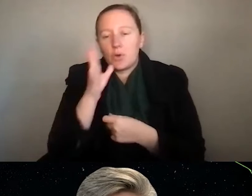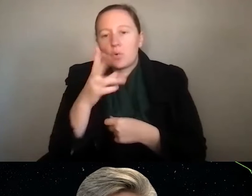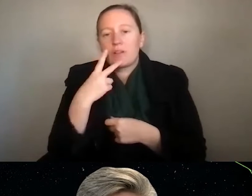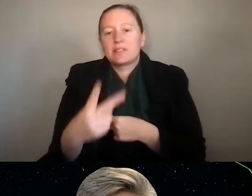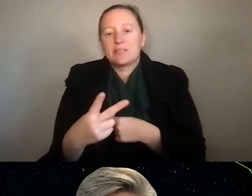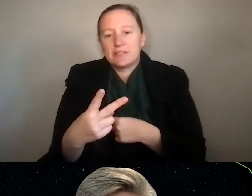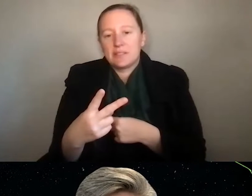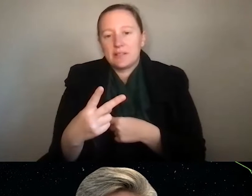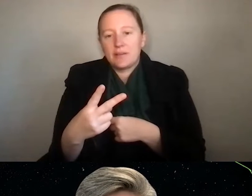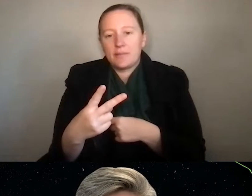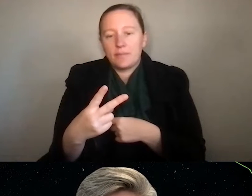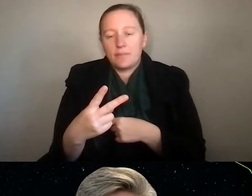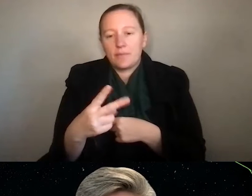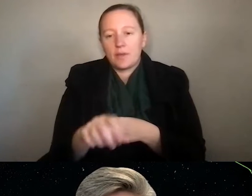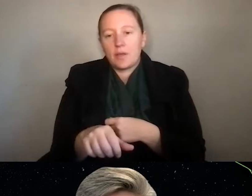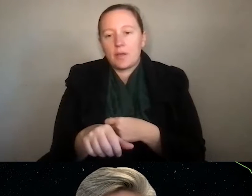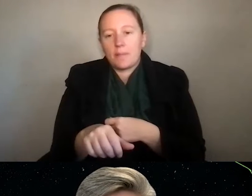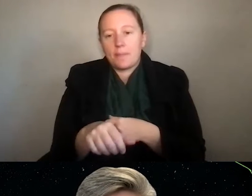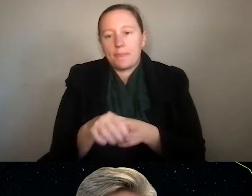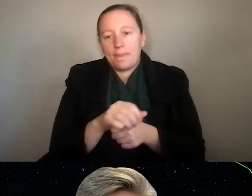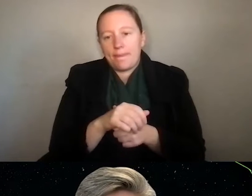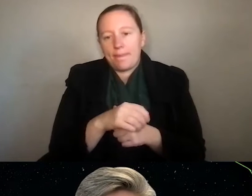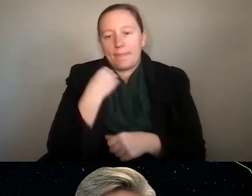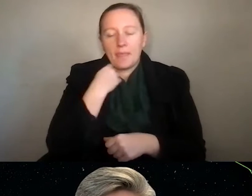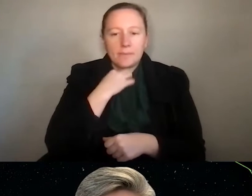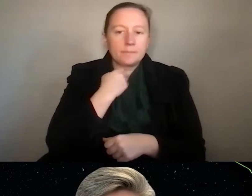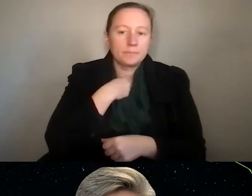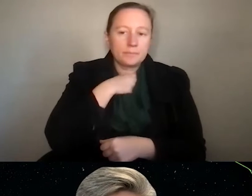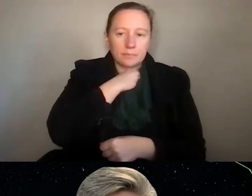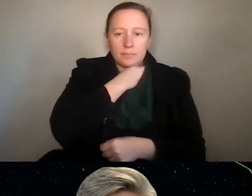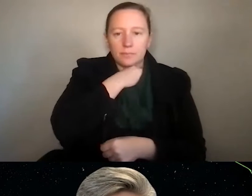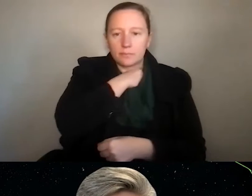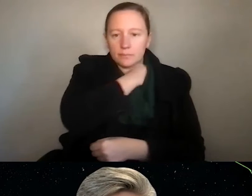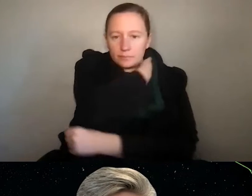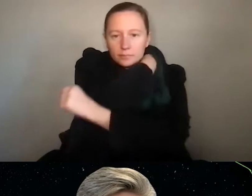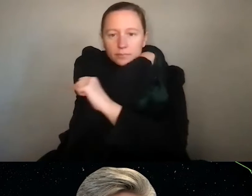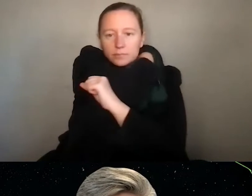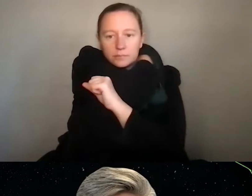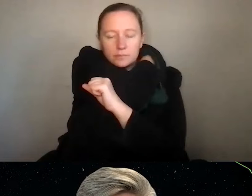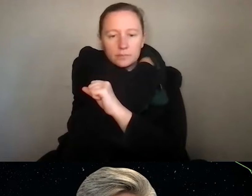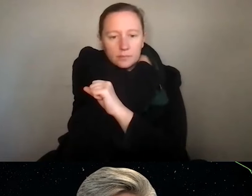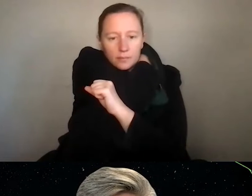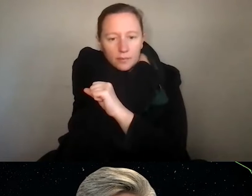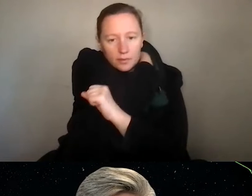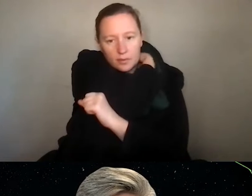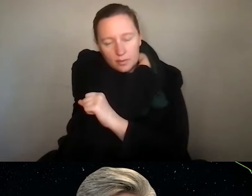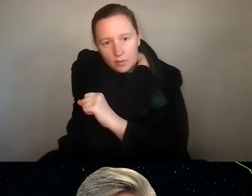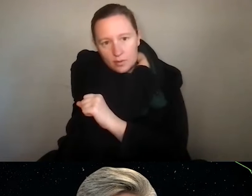besides the yearly deadline, if there is another one, for example, in spring.